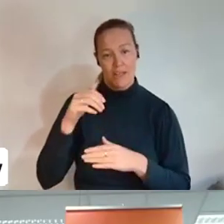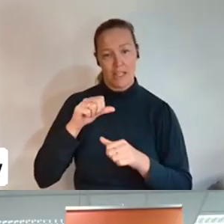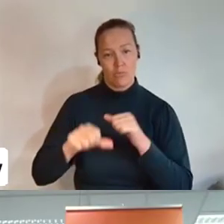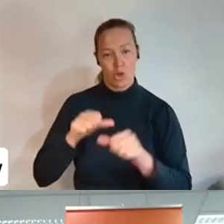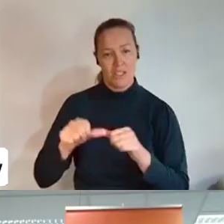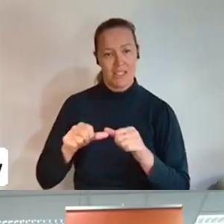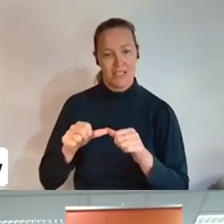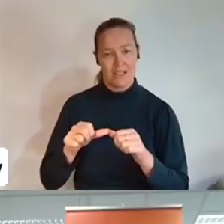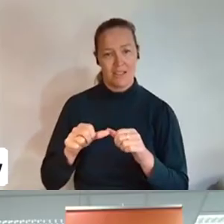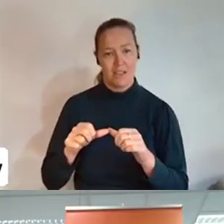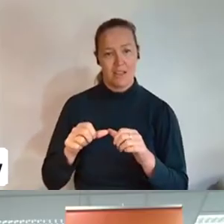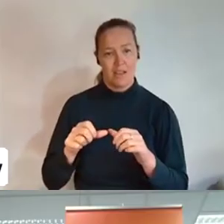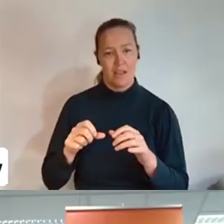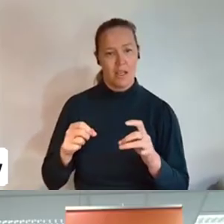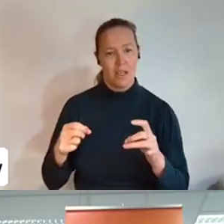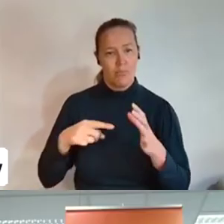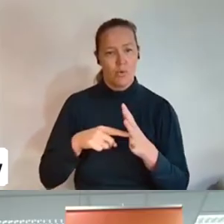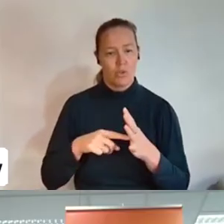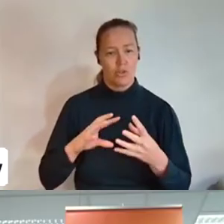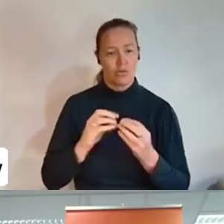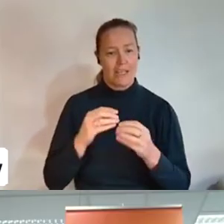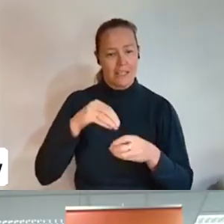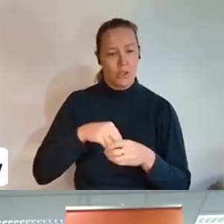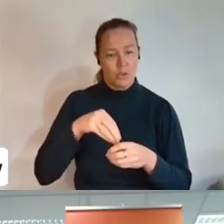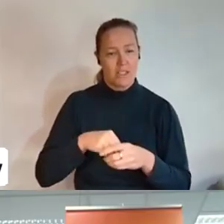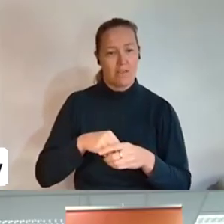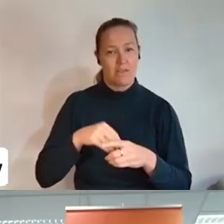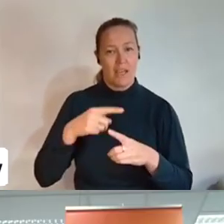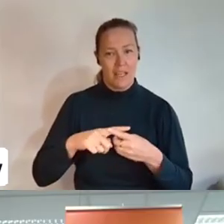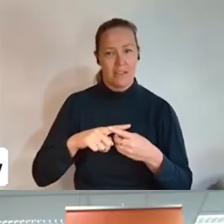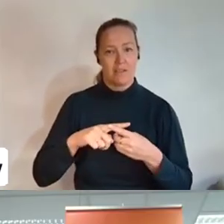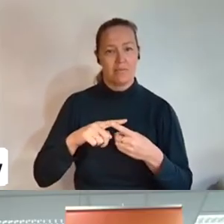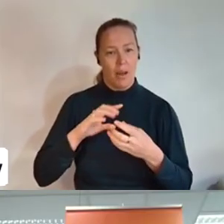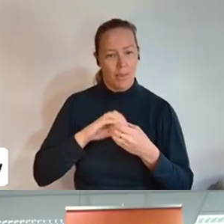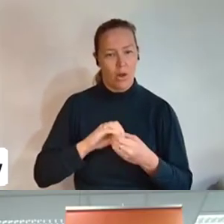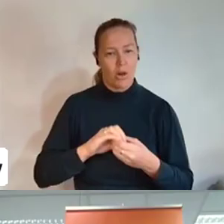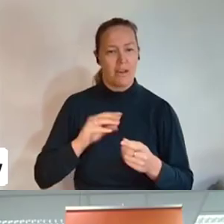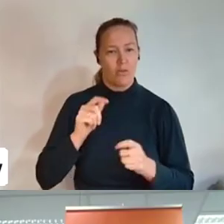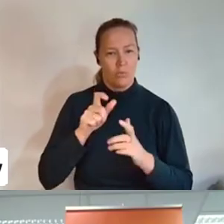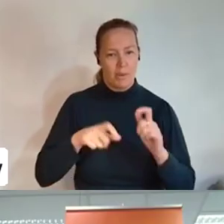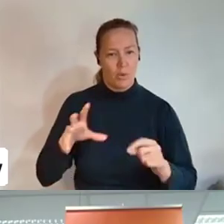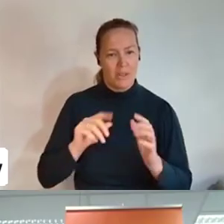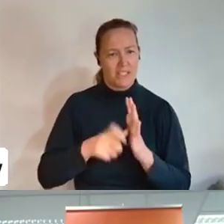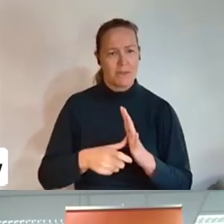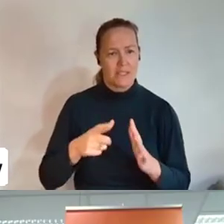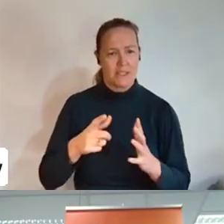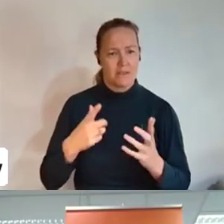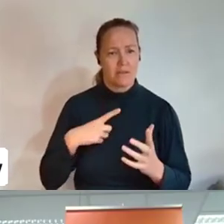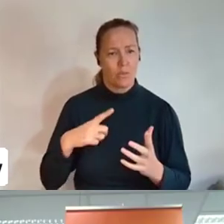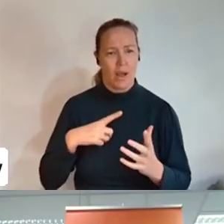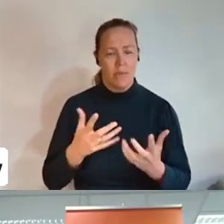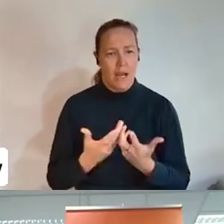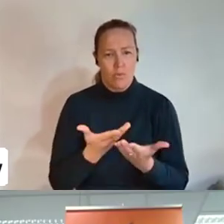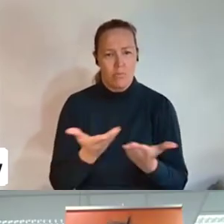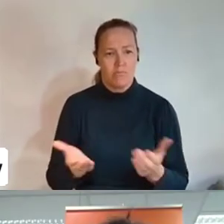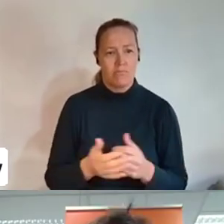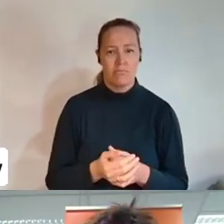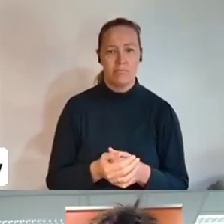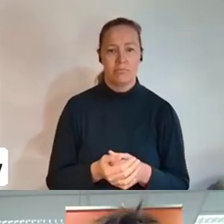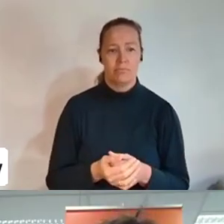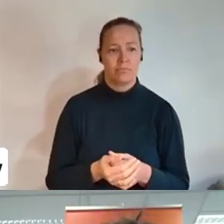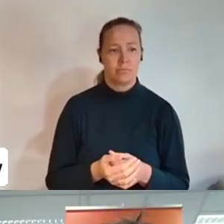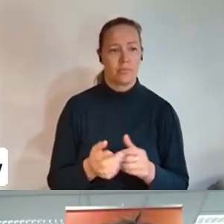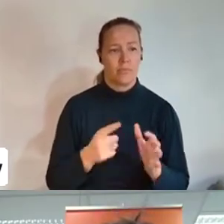an inclusive and belonging for people with disabilities? Anusha, can you please answer that,